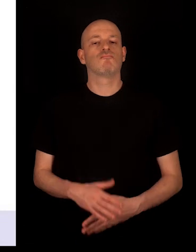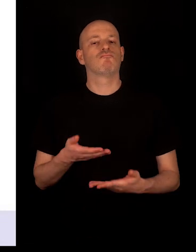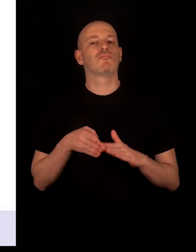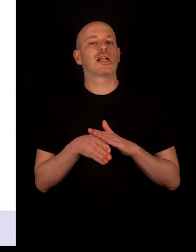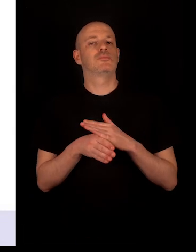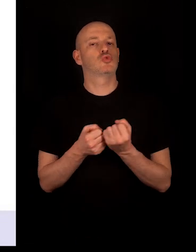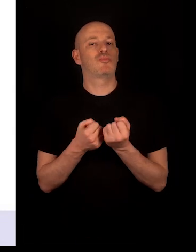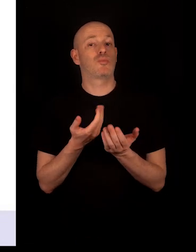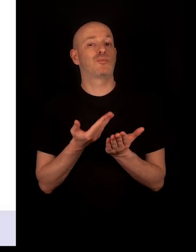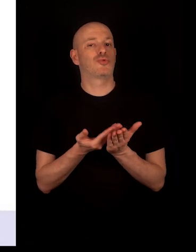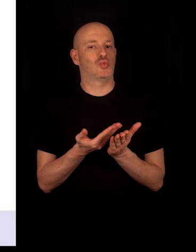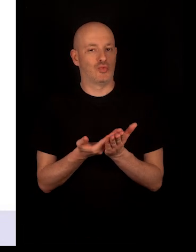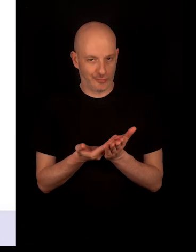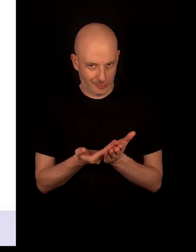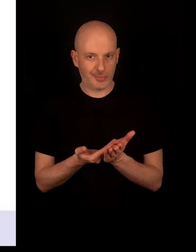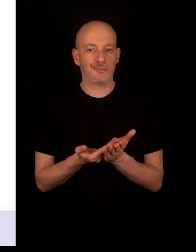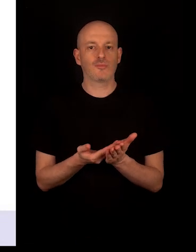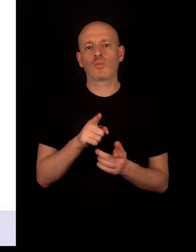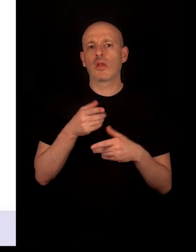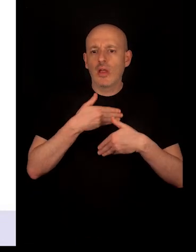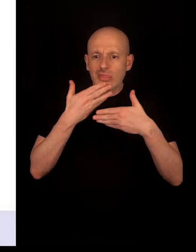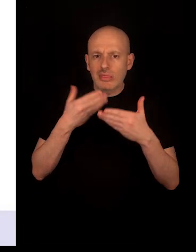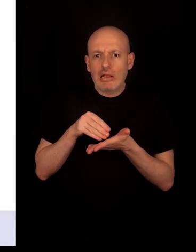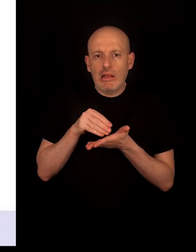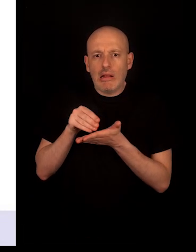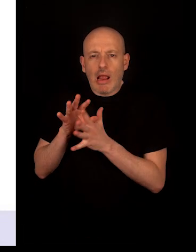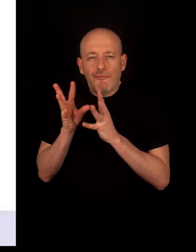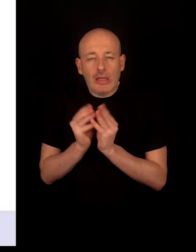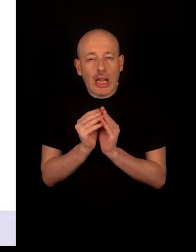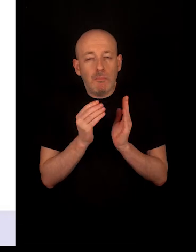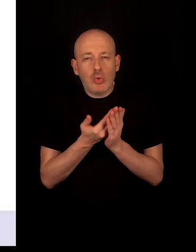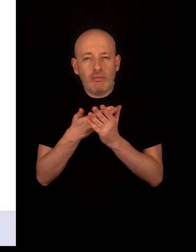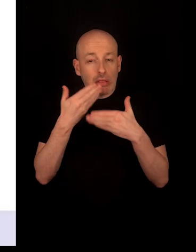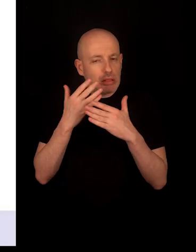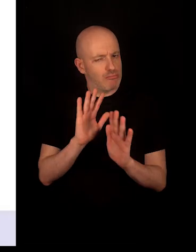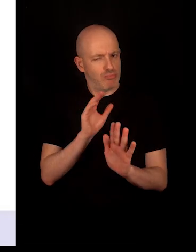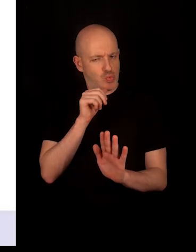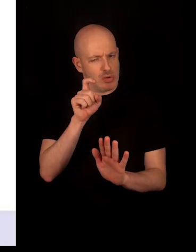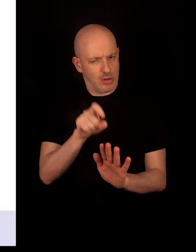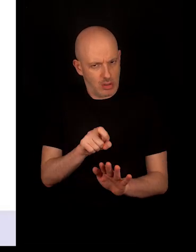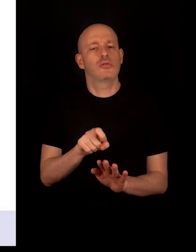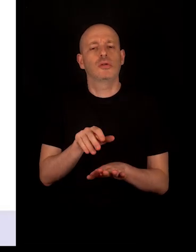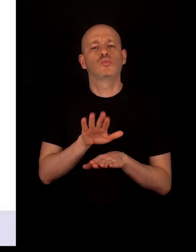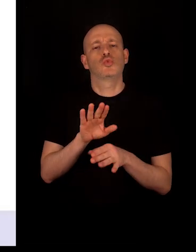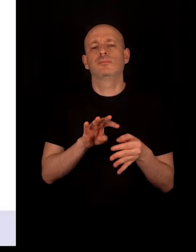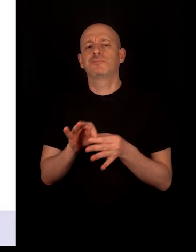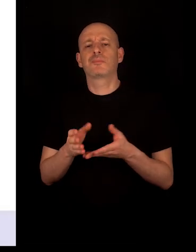Then the proofs of accessibility support: You won't need to prove how you spend your accessibility support per diem.